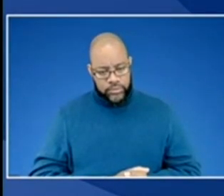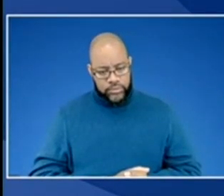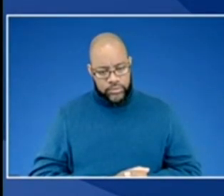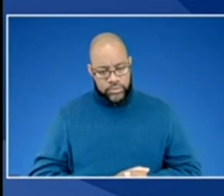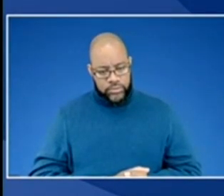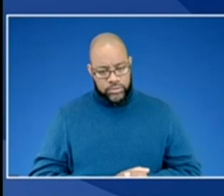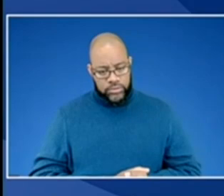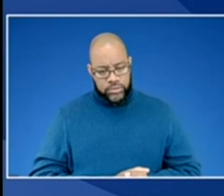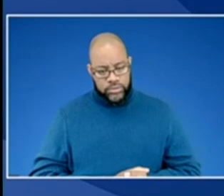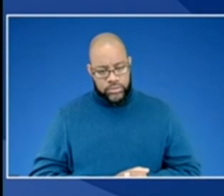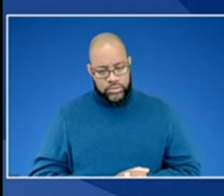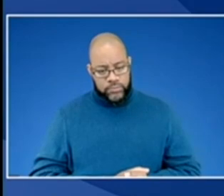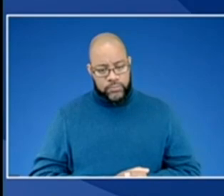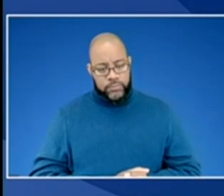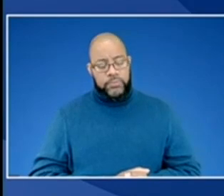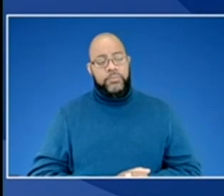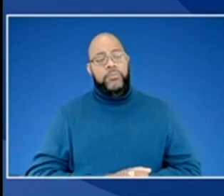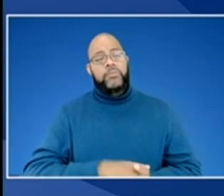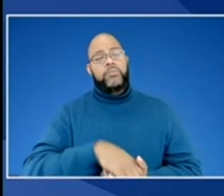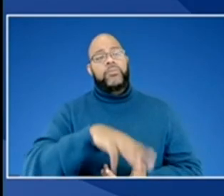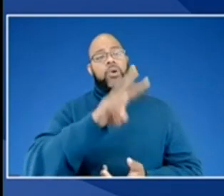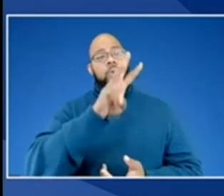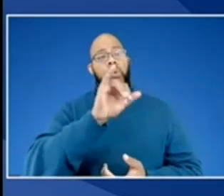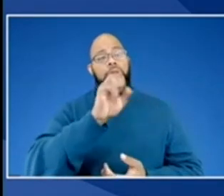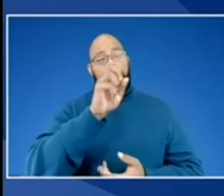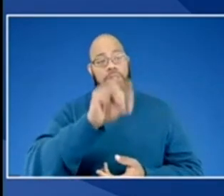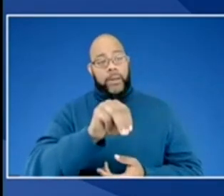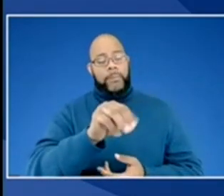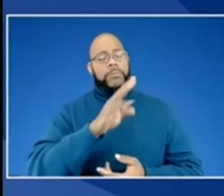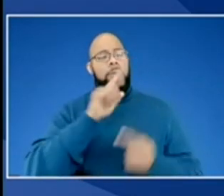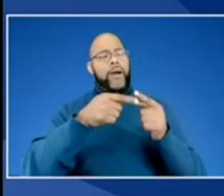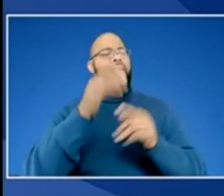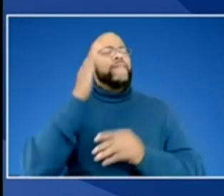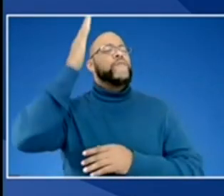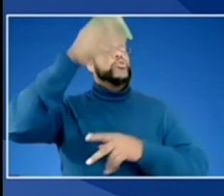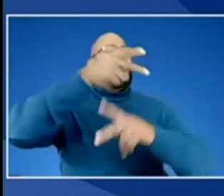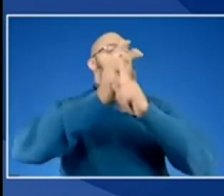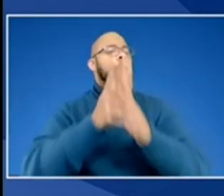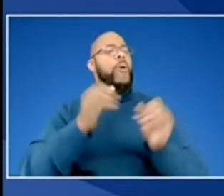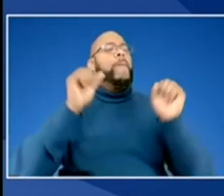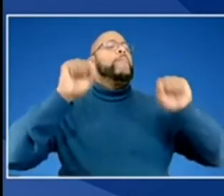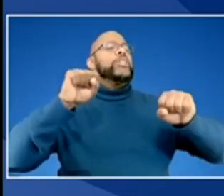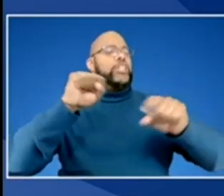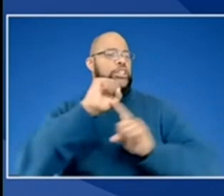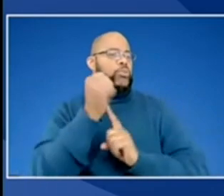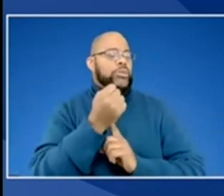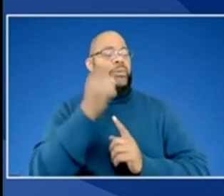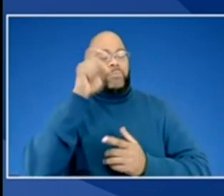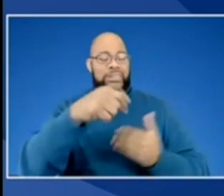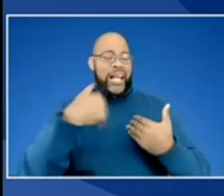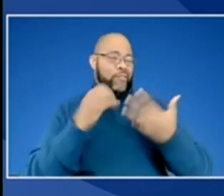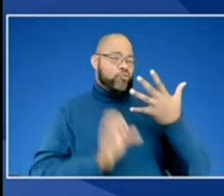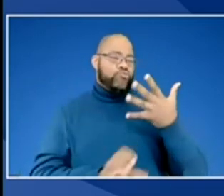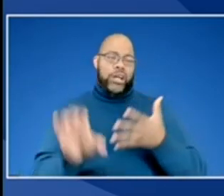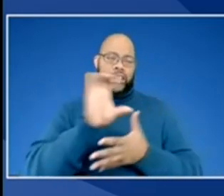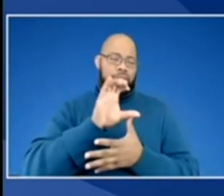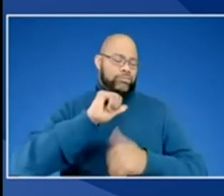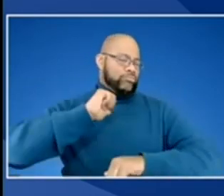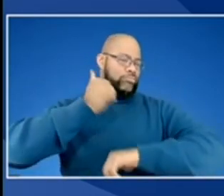Yeah, speaking to future borrowers' potential situations, I think there has to be criteria established to trigger an